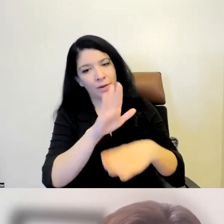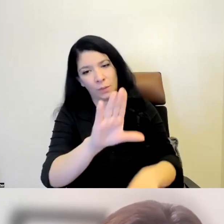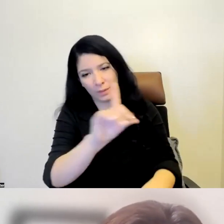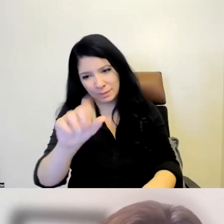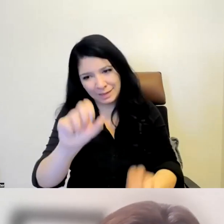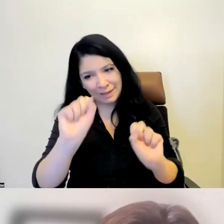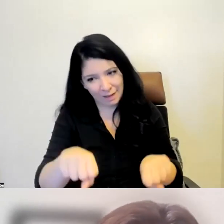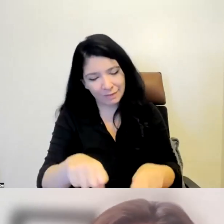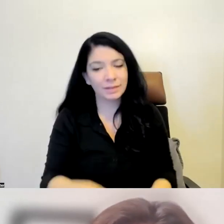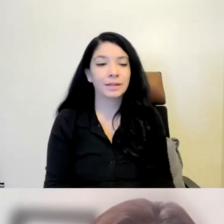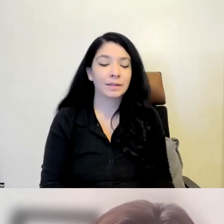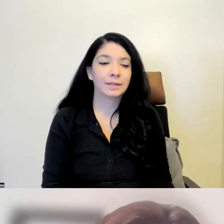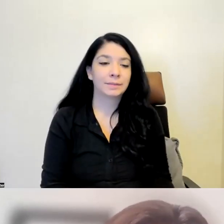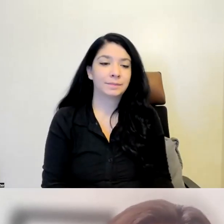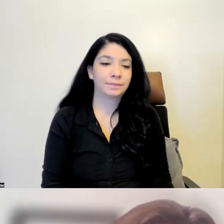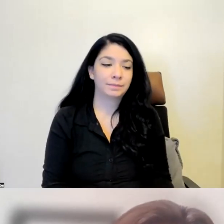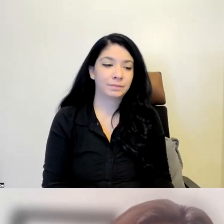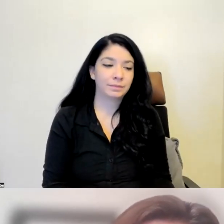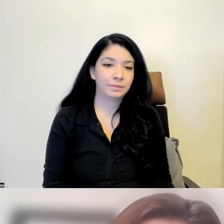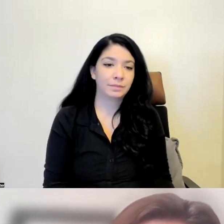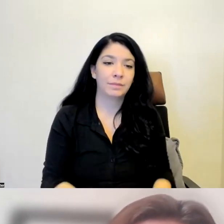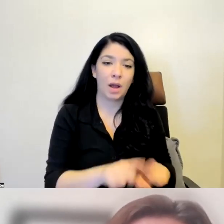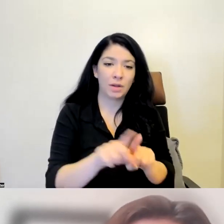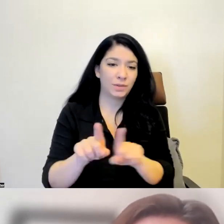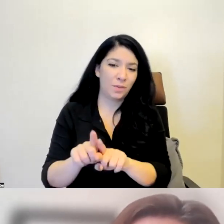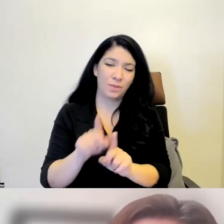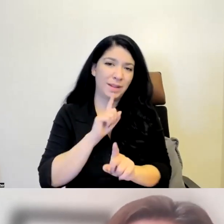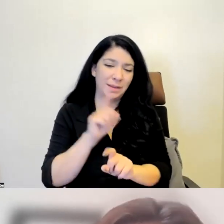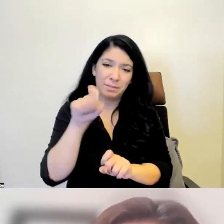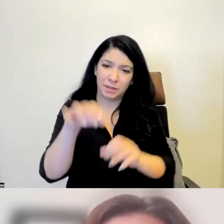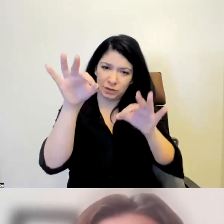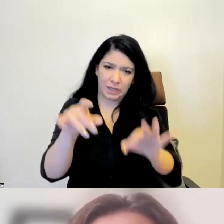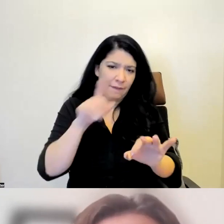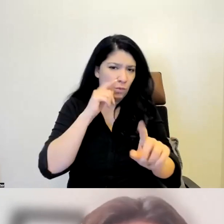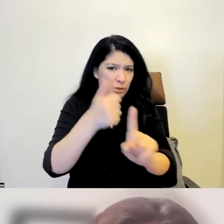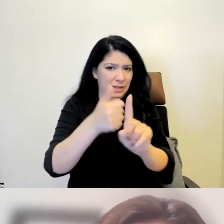And that's, you know, something you have to decide for yourself. But I would say that